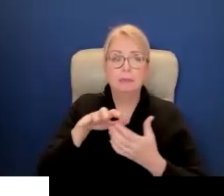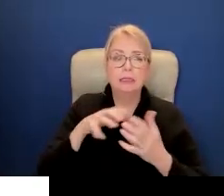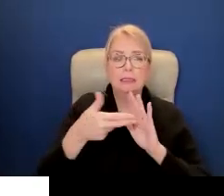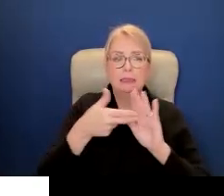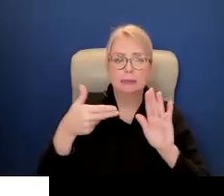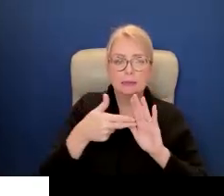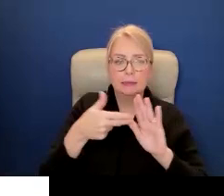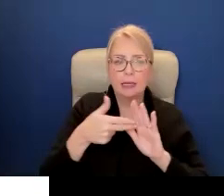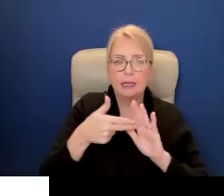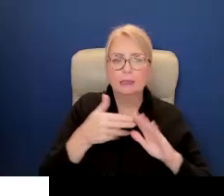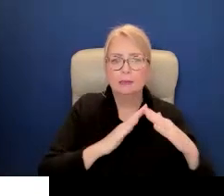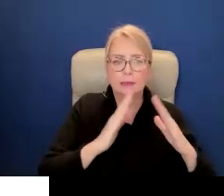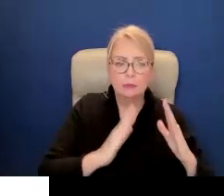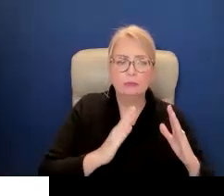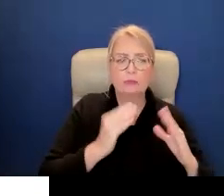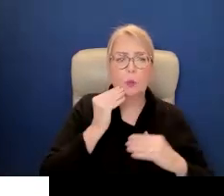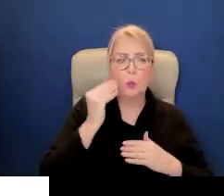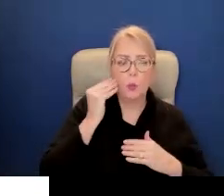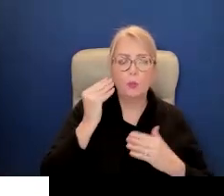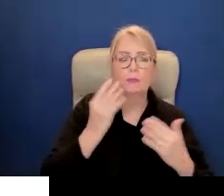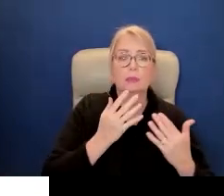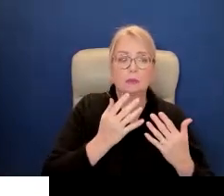and other, family members who don't have any status.